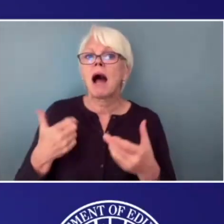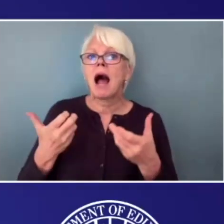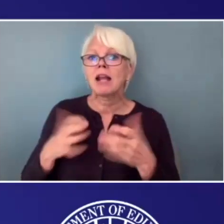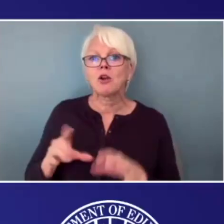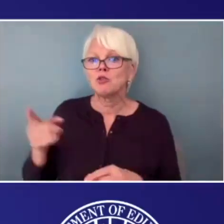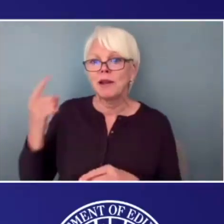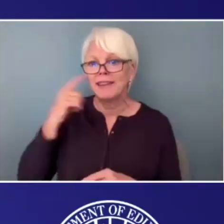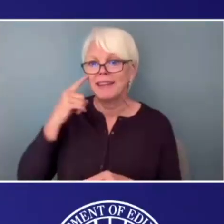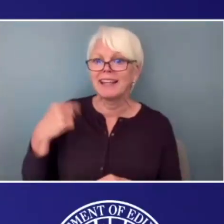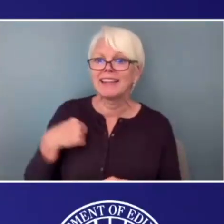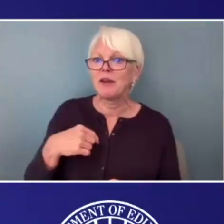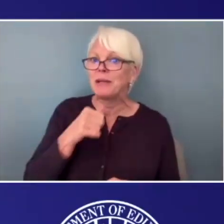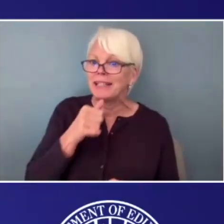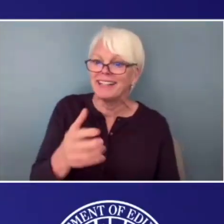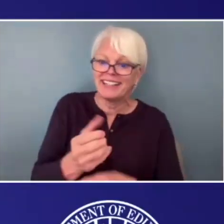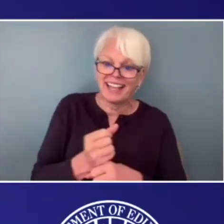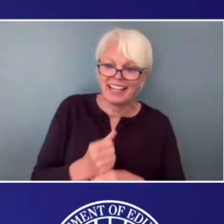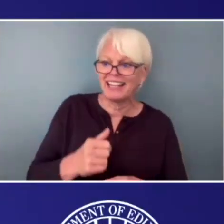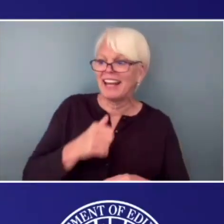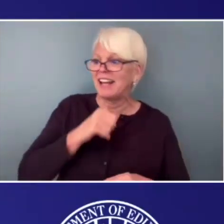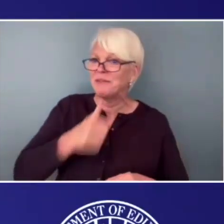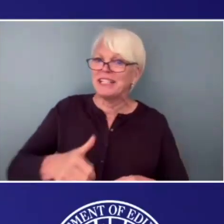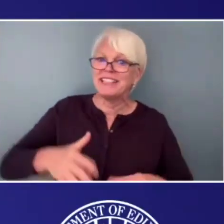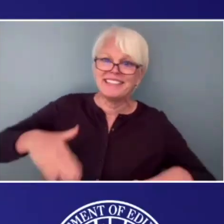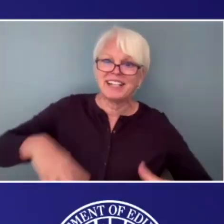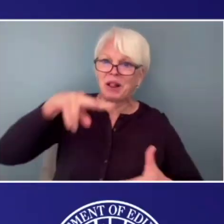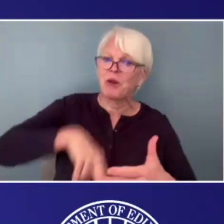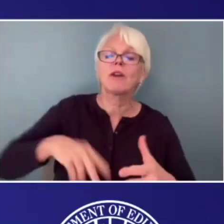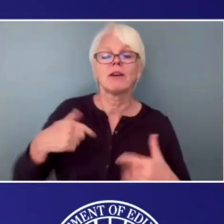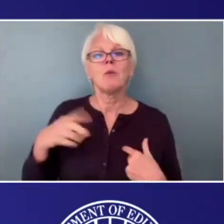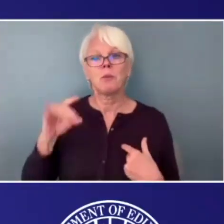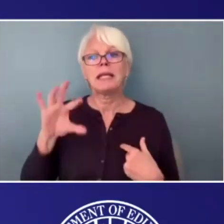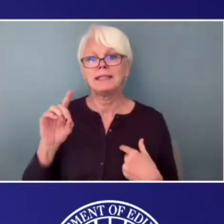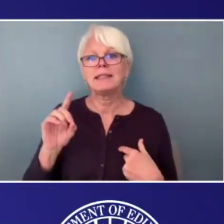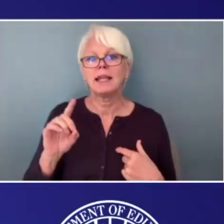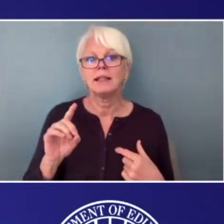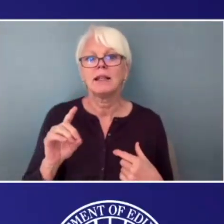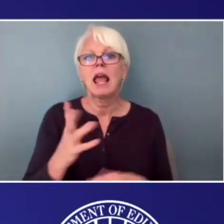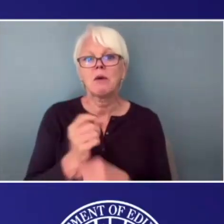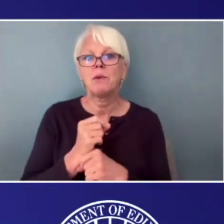we didn't take a look at it, because we did. We did receive the additional hypothetical questions.